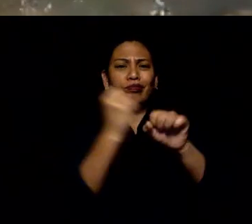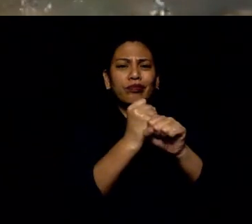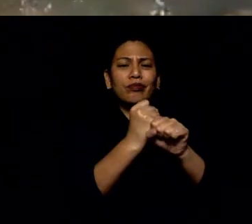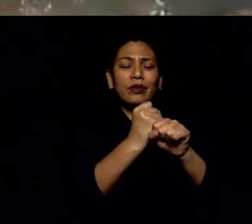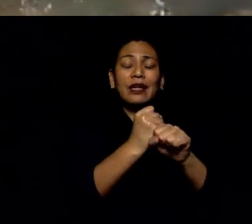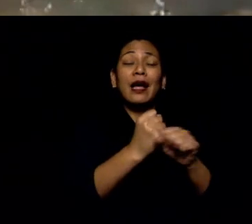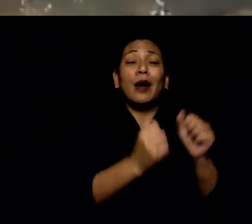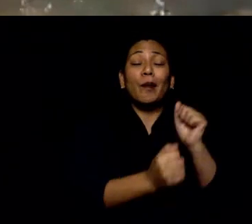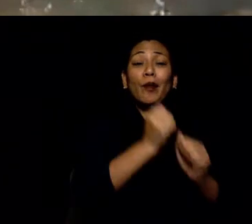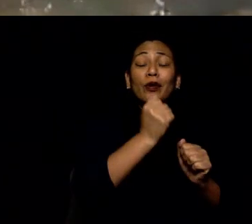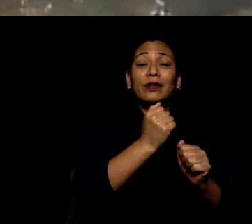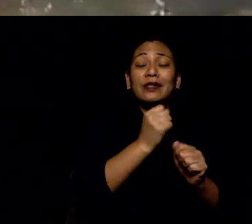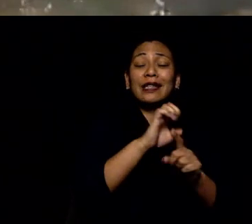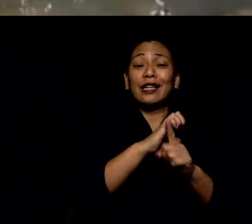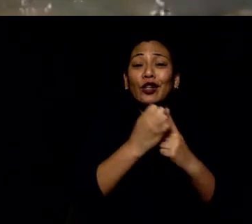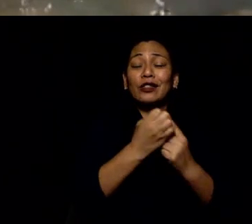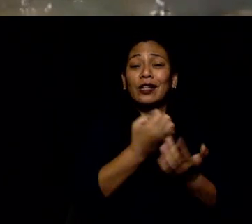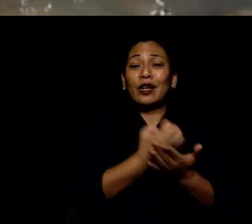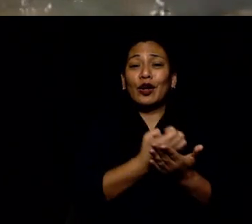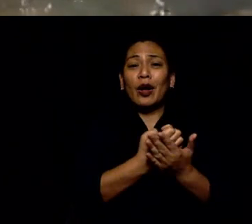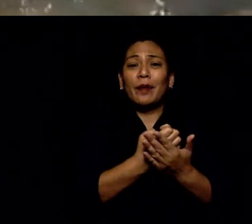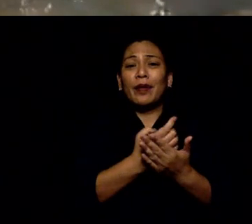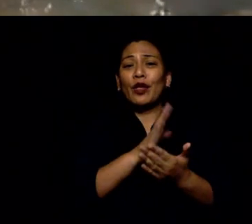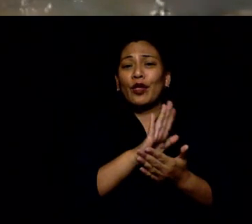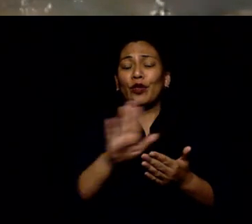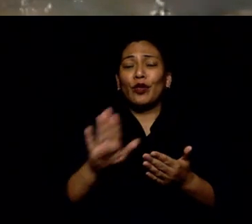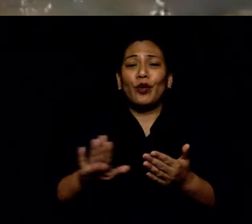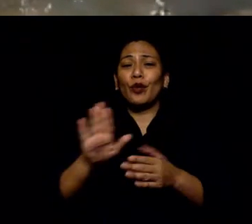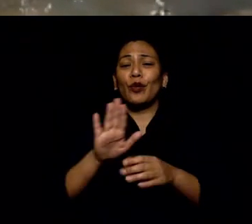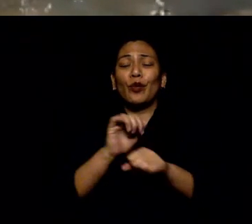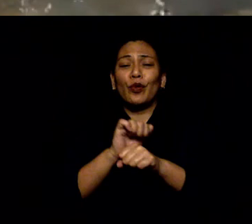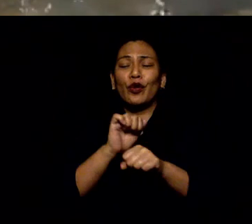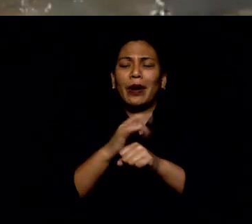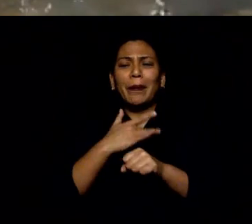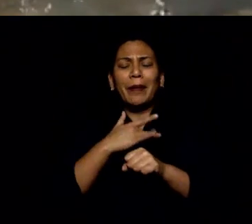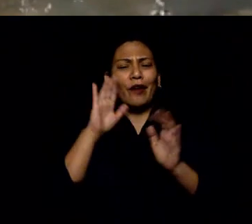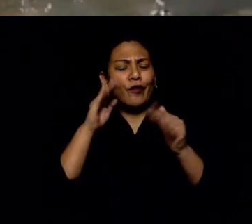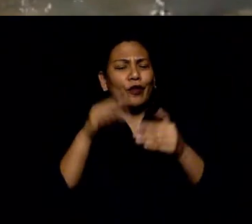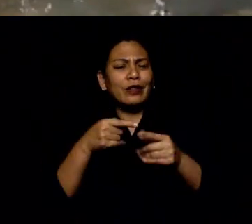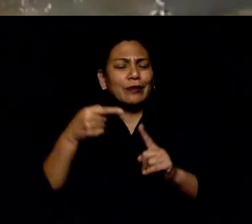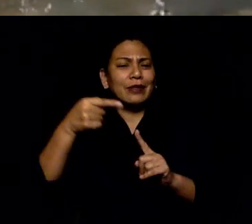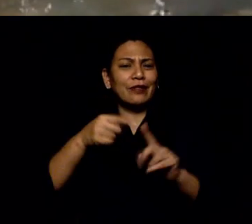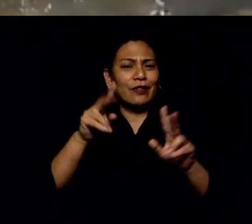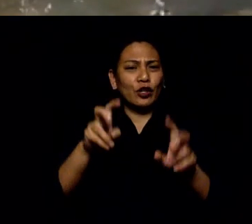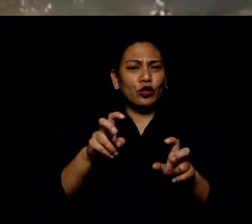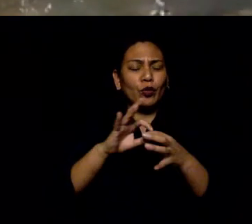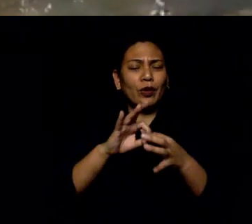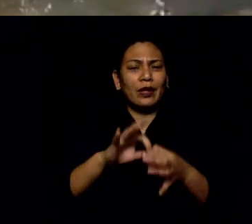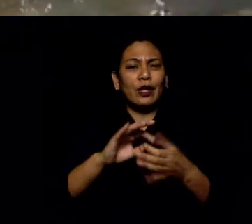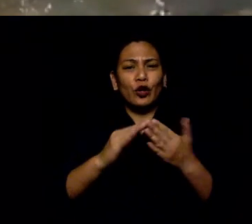of it because they're working on a specific ecological issue with the community or an area or region.